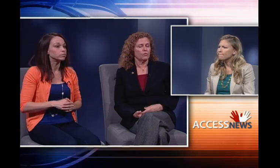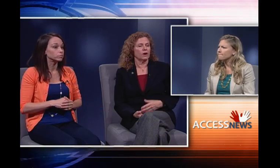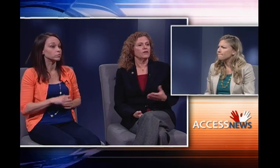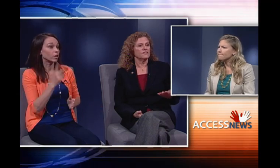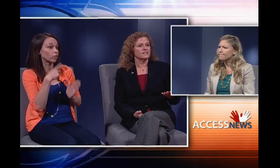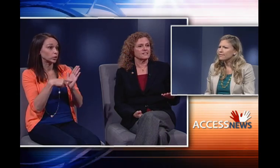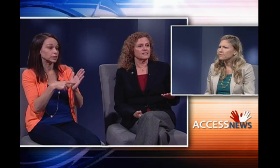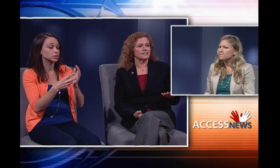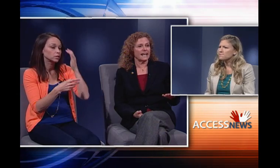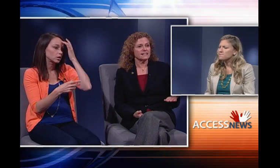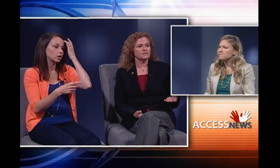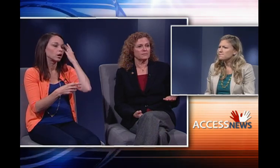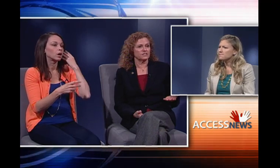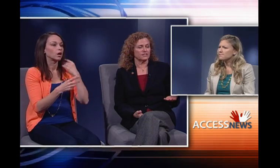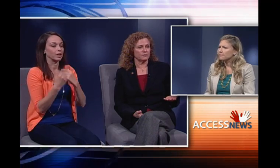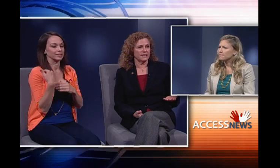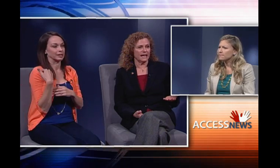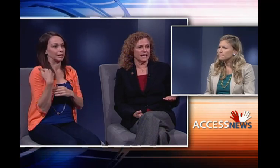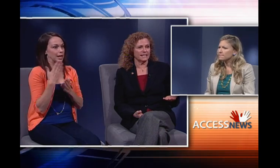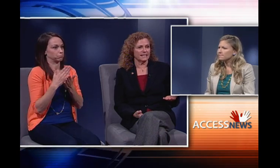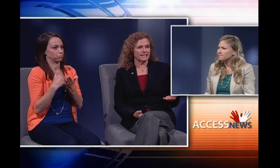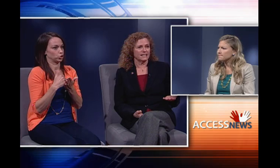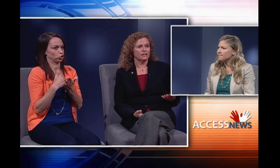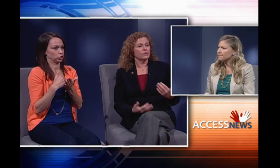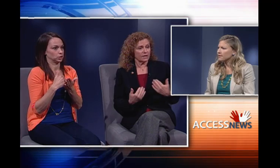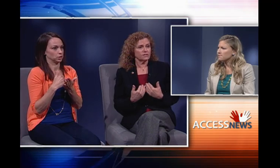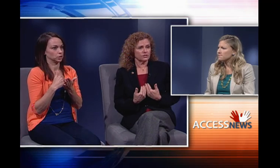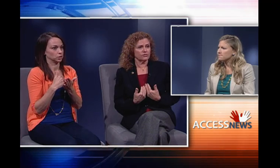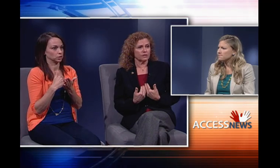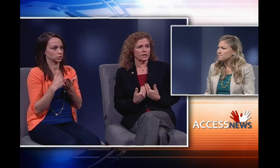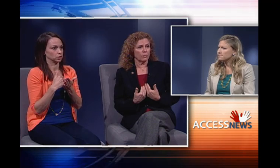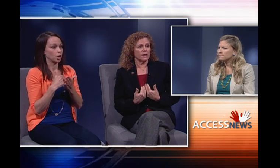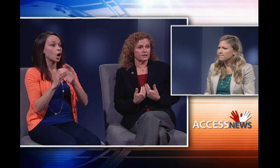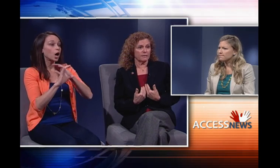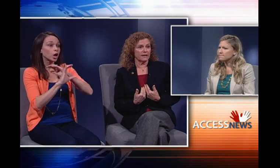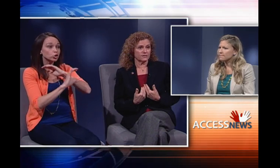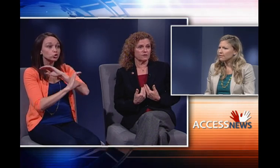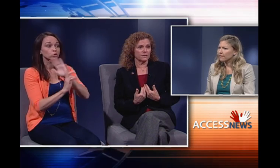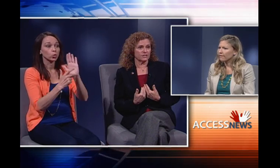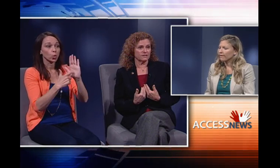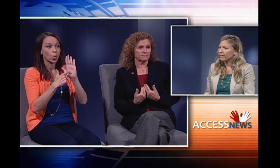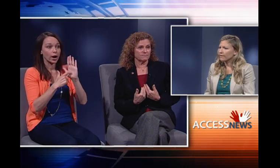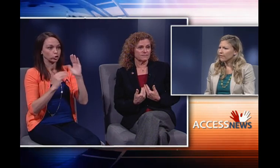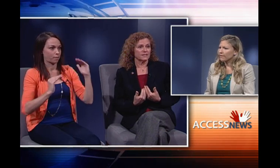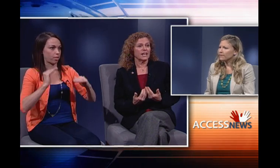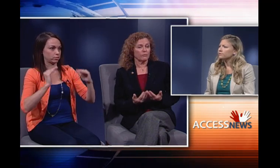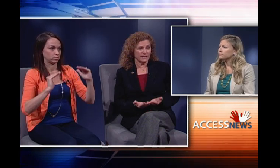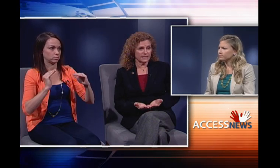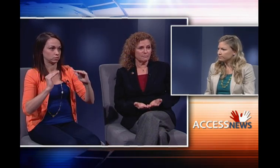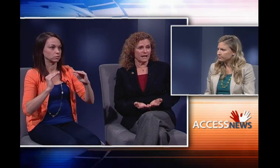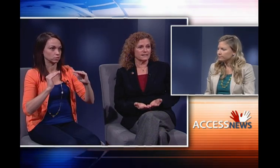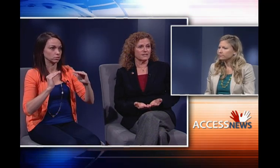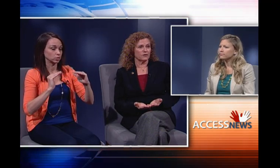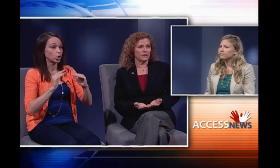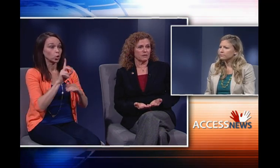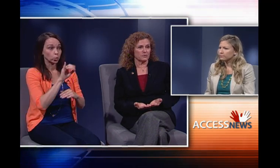Well, this last budget that we had, we're constitutionally required to balance our budget and we did balance it on paper,